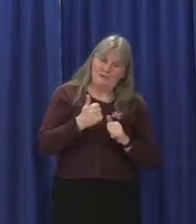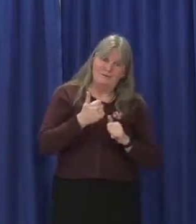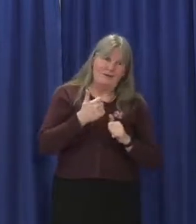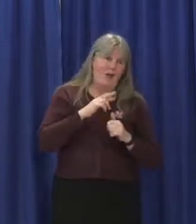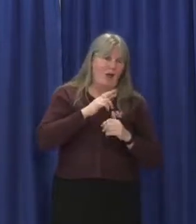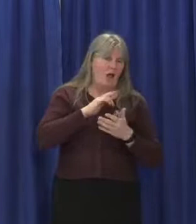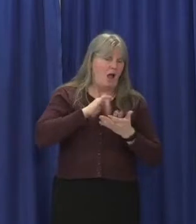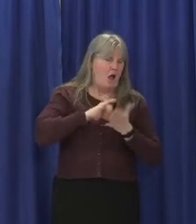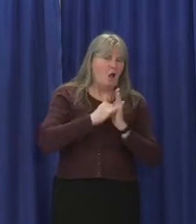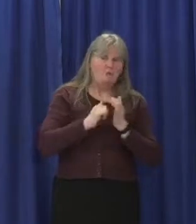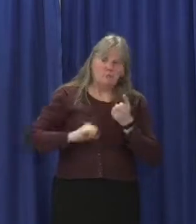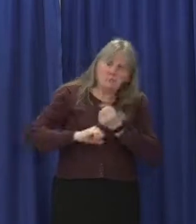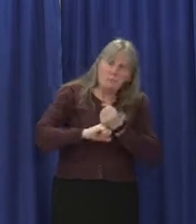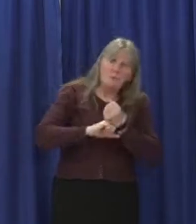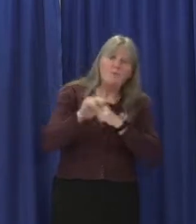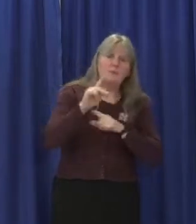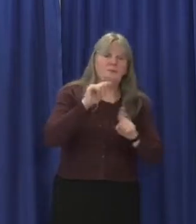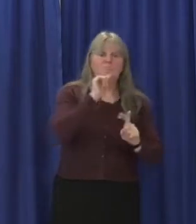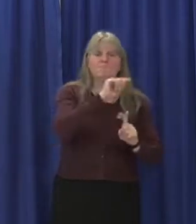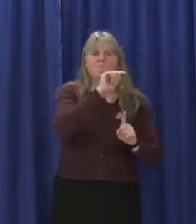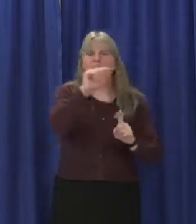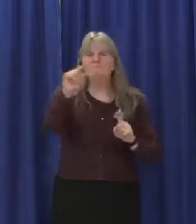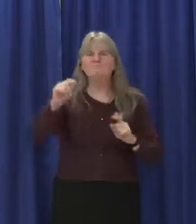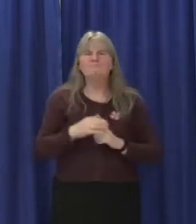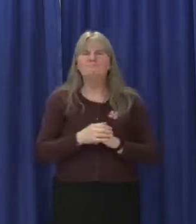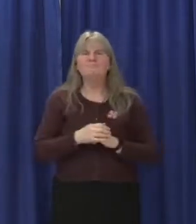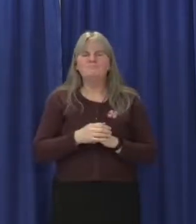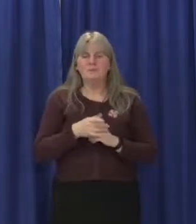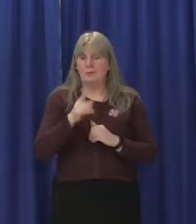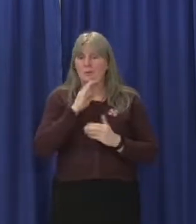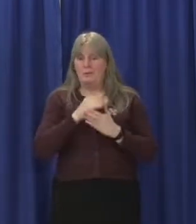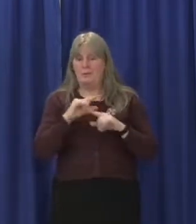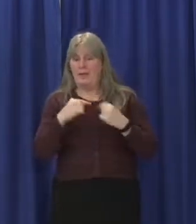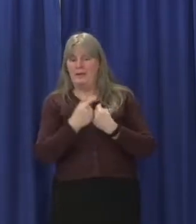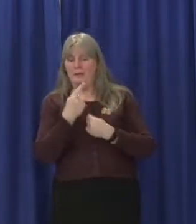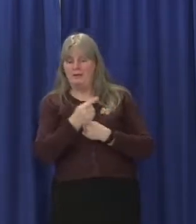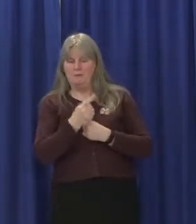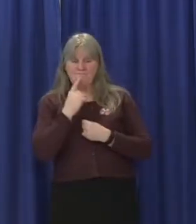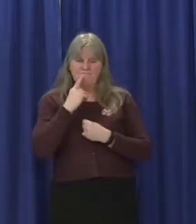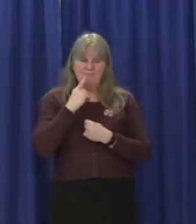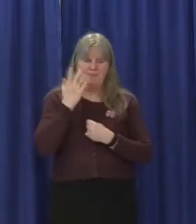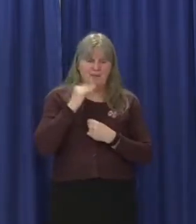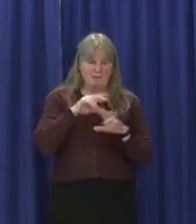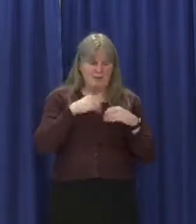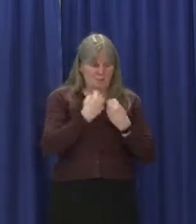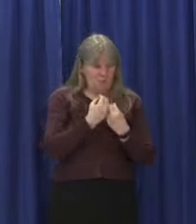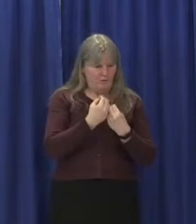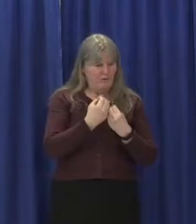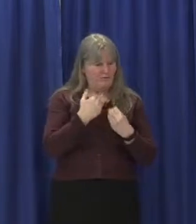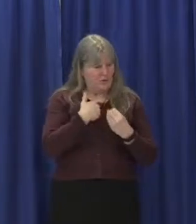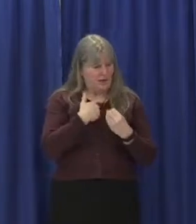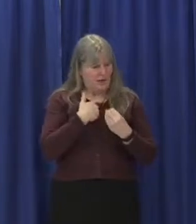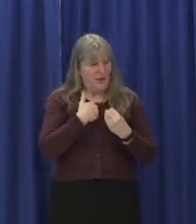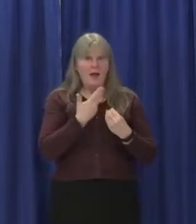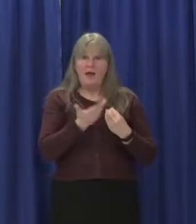And we often will look to the groups and the creativity of those organizations which has been incredibly